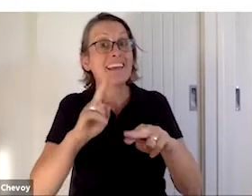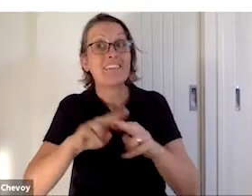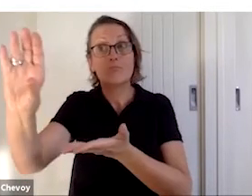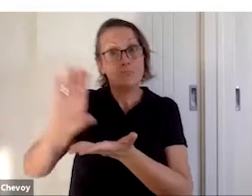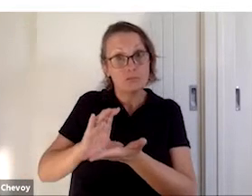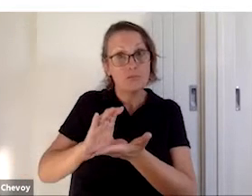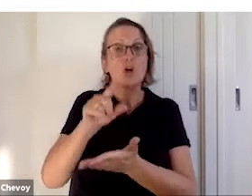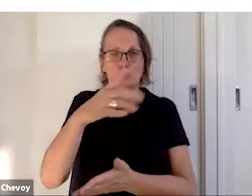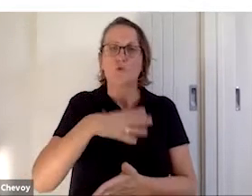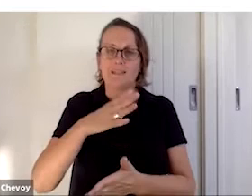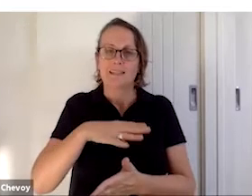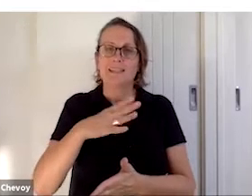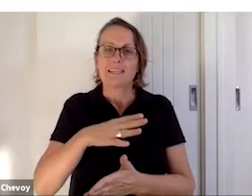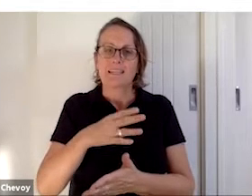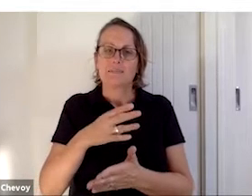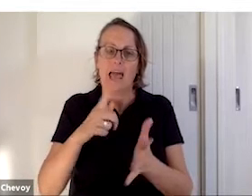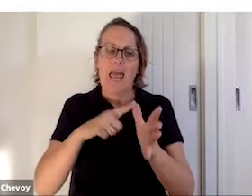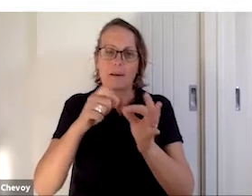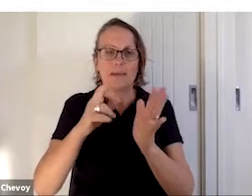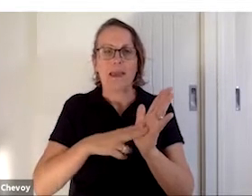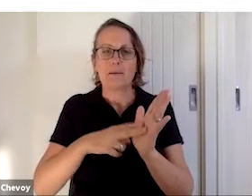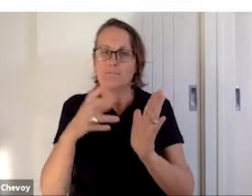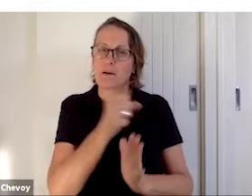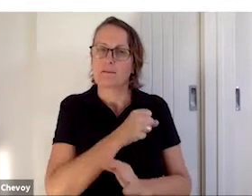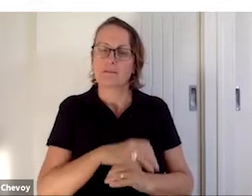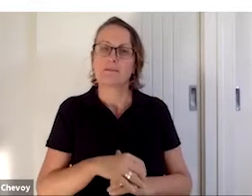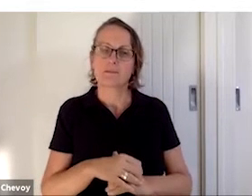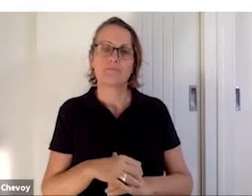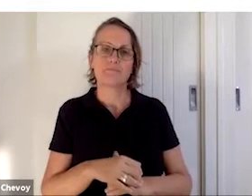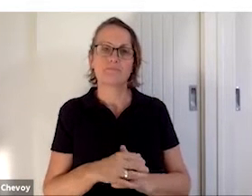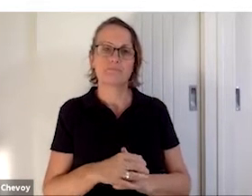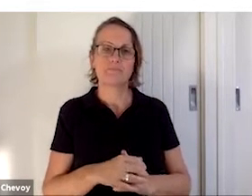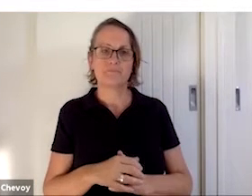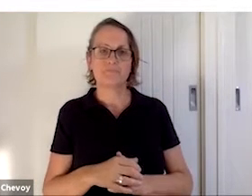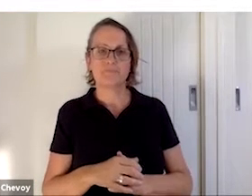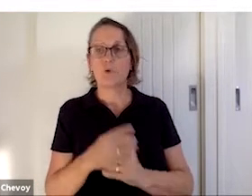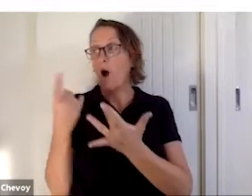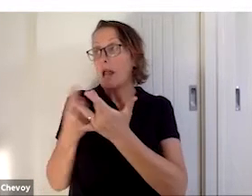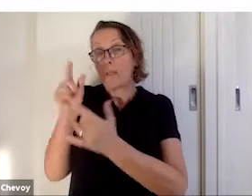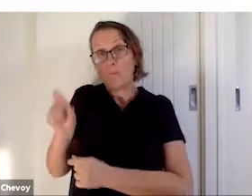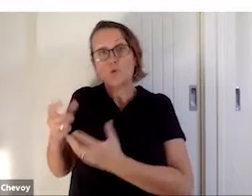you would need an ABN or have someone administer the grant for you. We can go into that later.